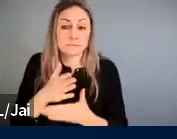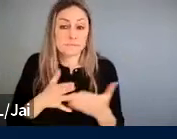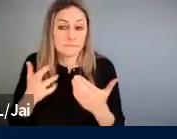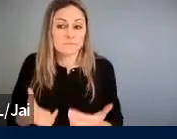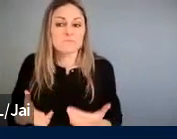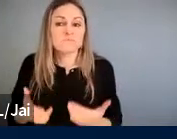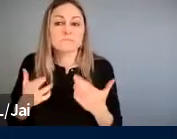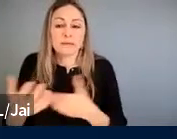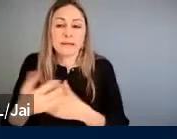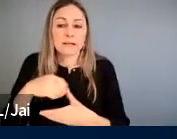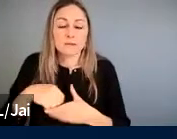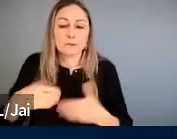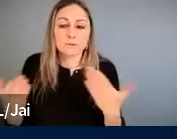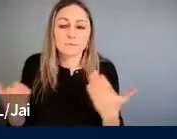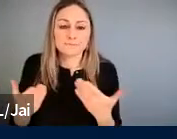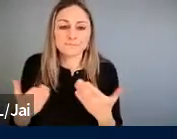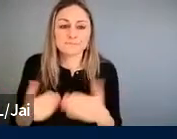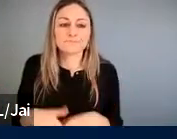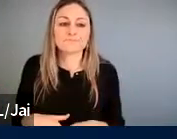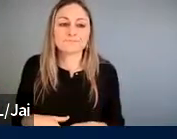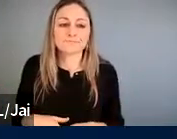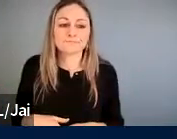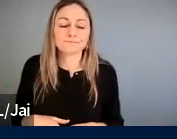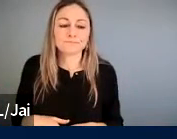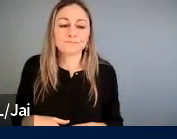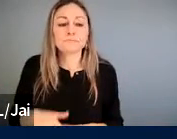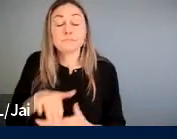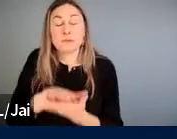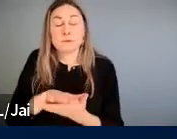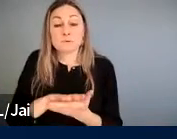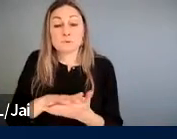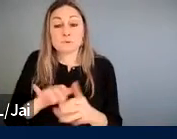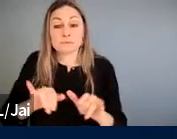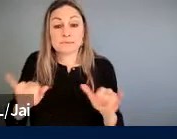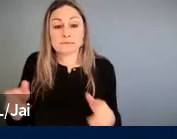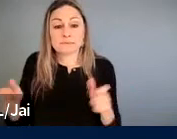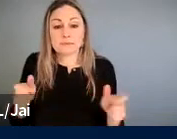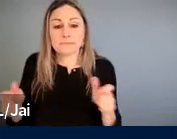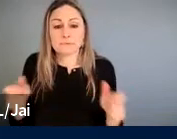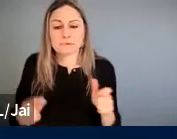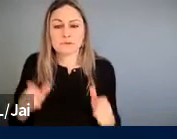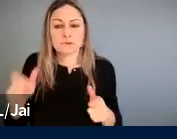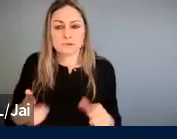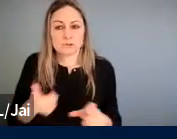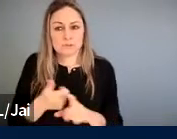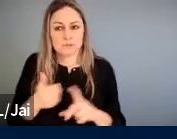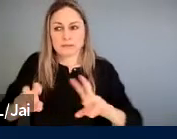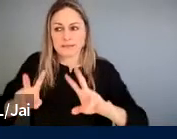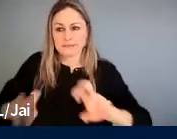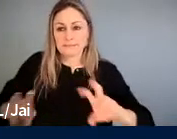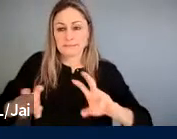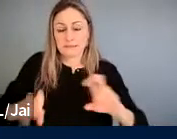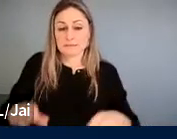include that school system administrators should be assessing whether AI driven tools